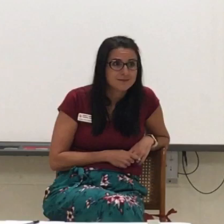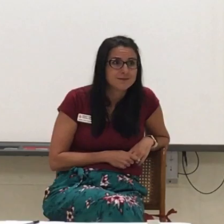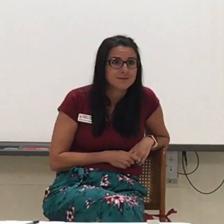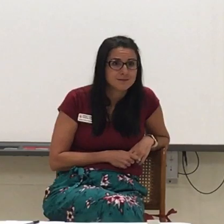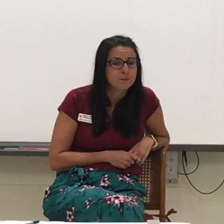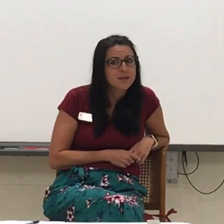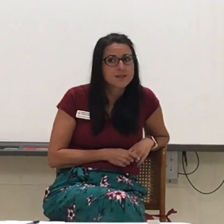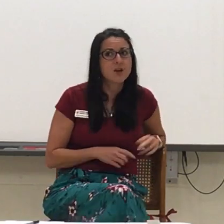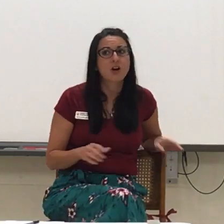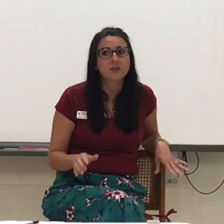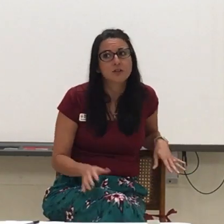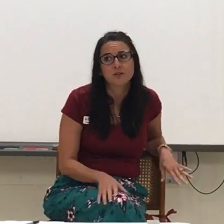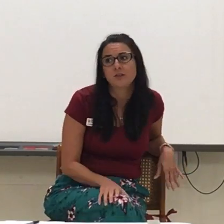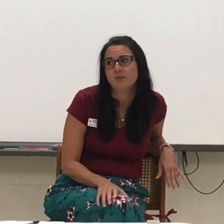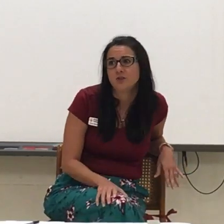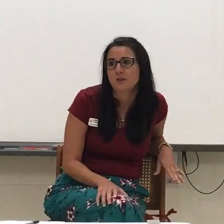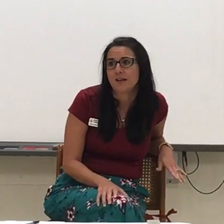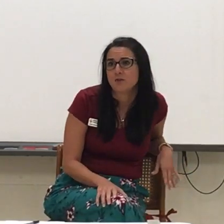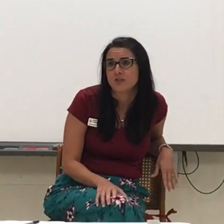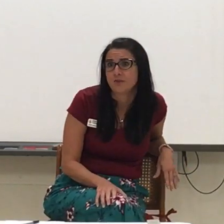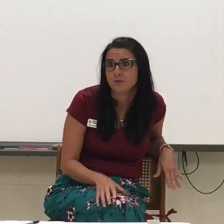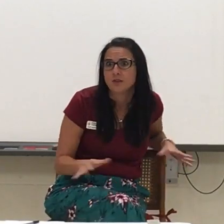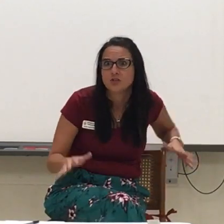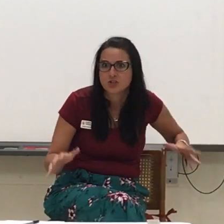because it's hard to learn a lot from your language if you're really just